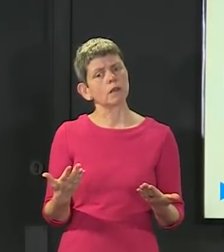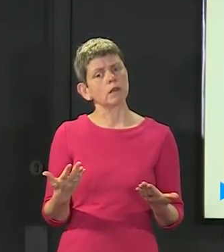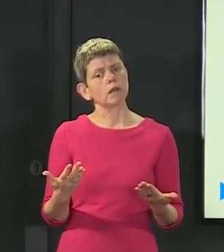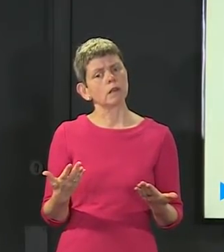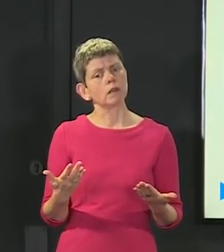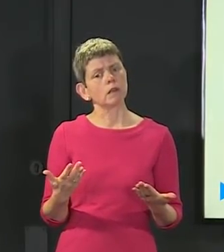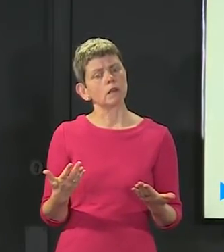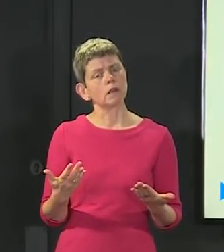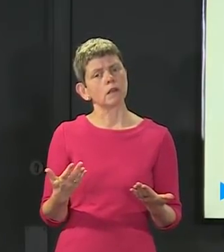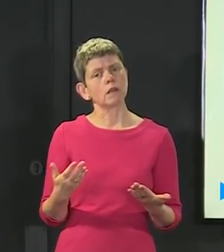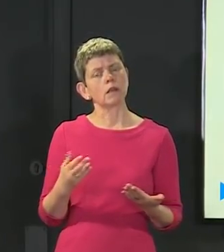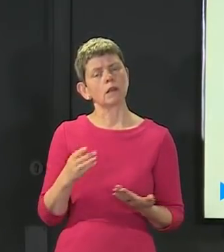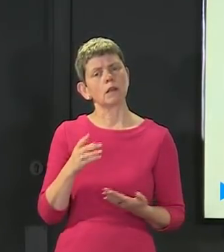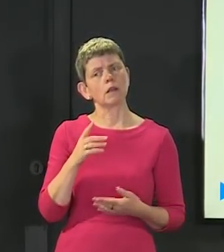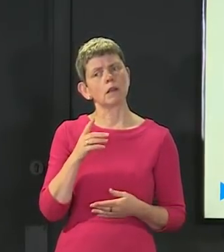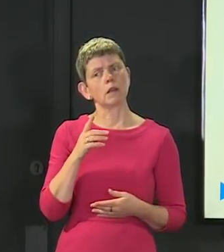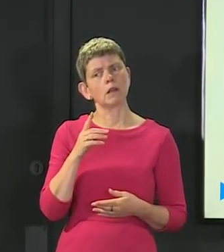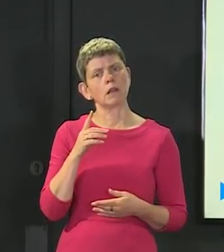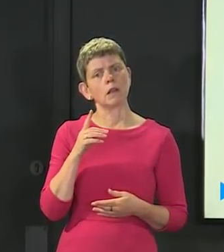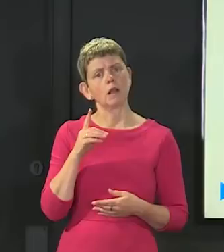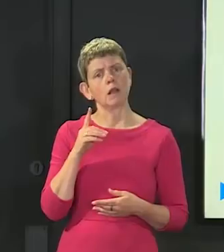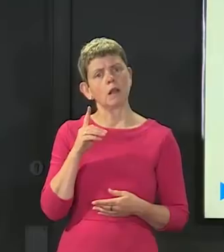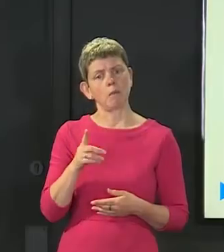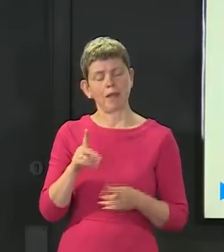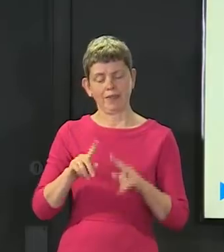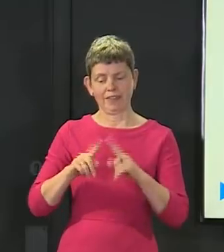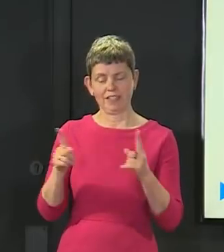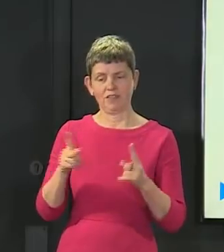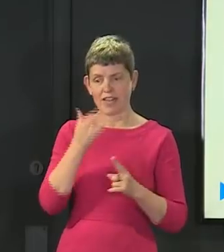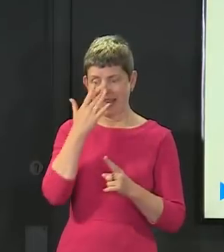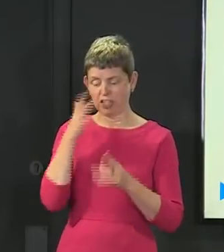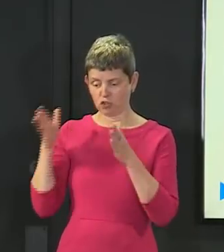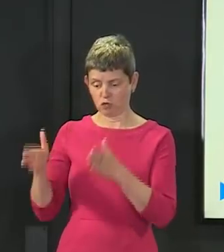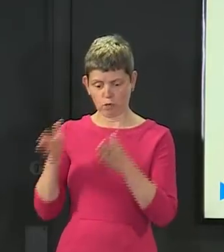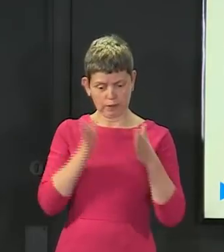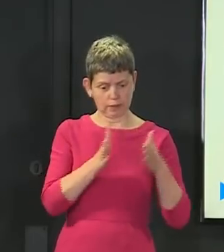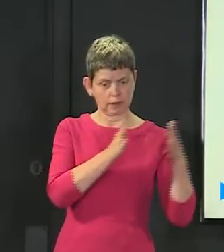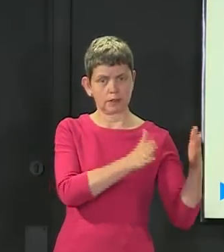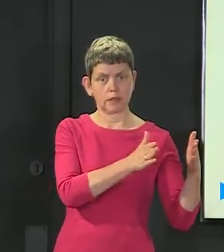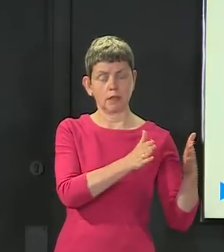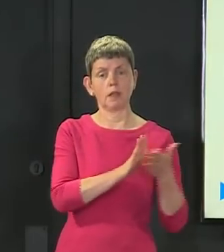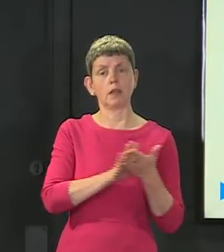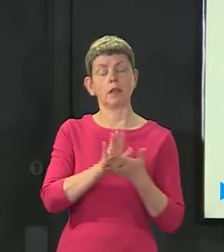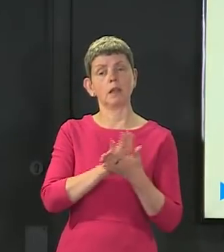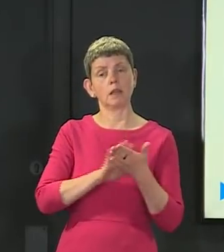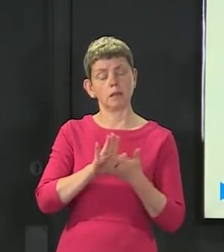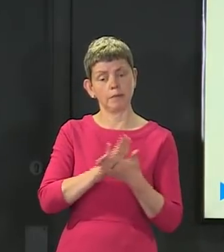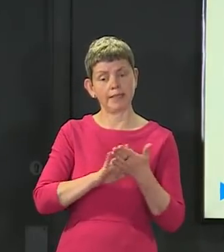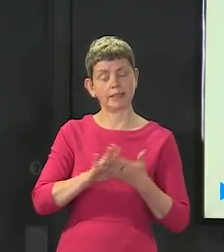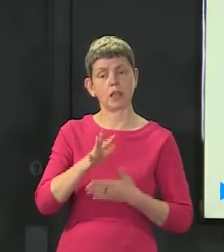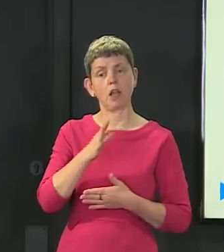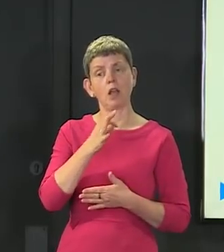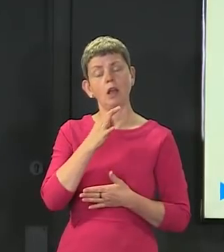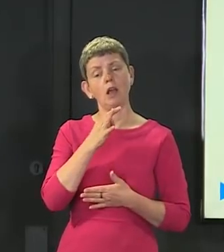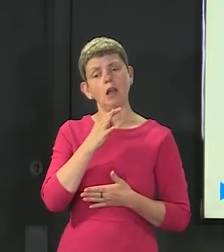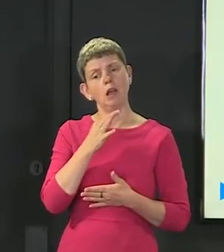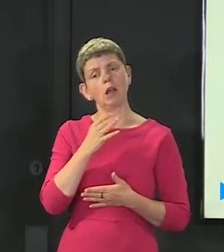characteristics even within those age groups which means that the risk is such we would um encourage